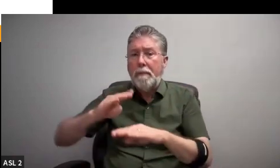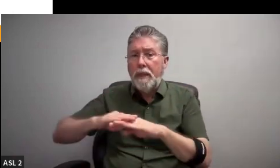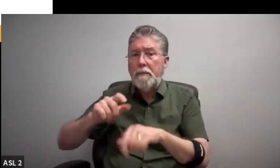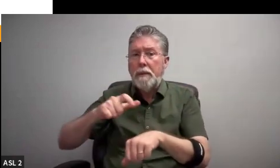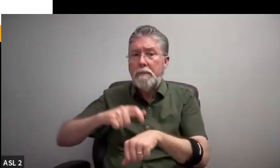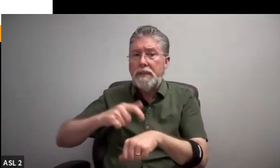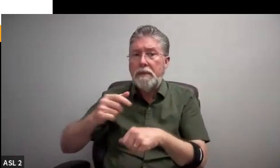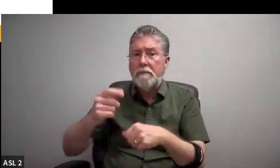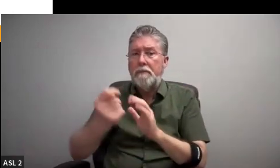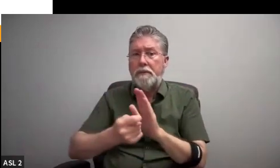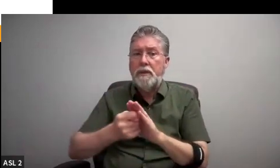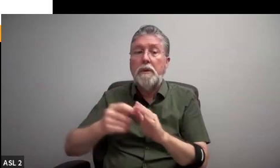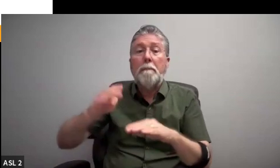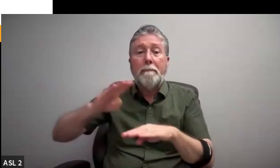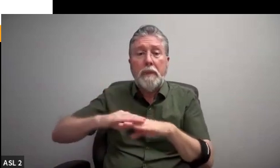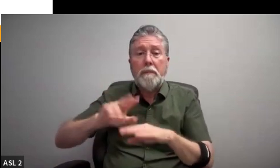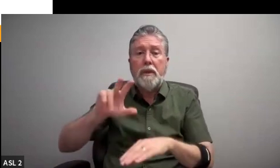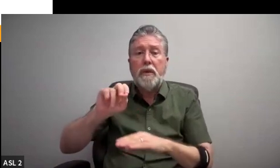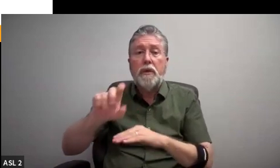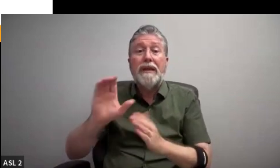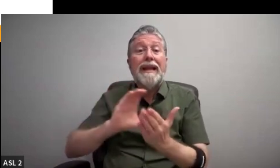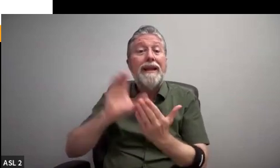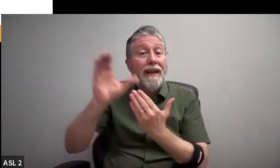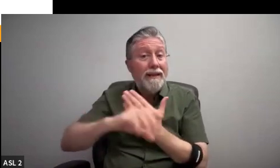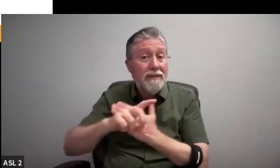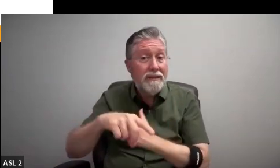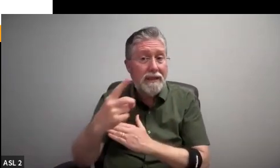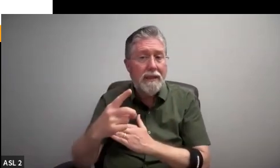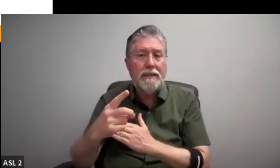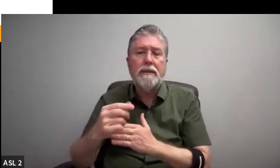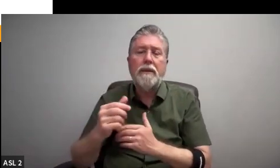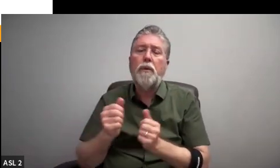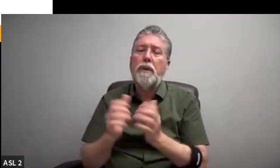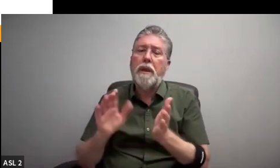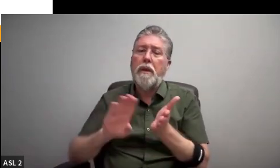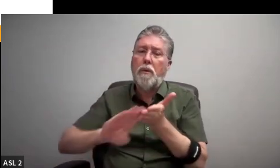at least 30 calendar days absent a waiver from ACL, for public review and comment of